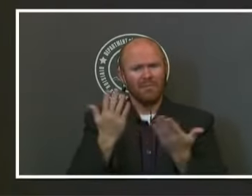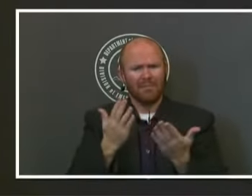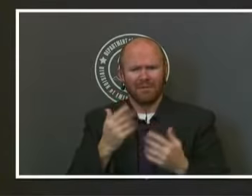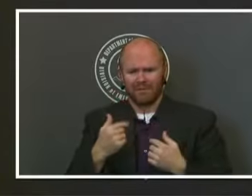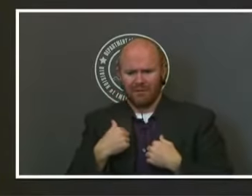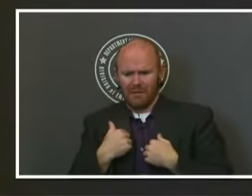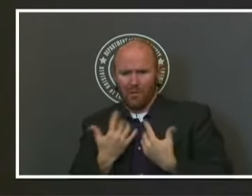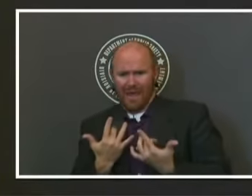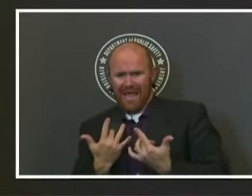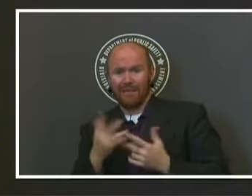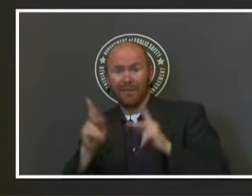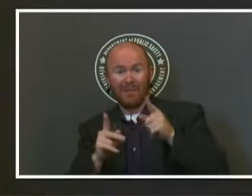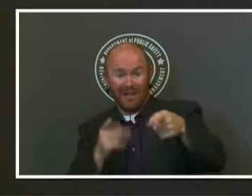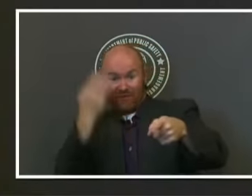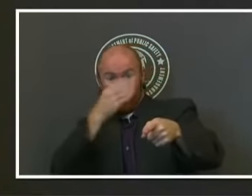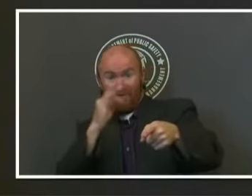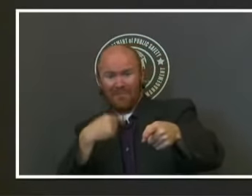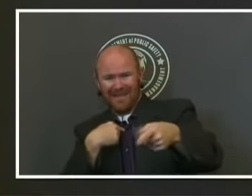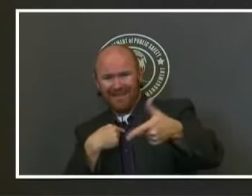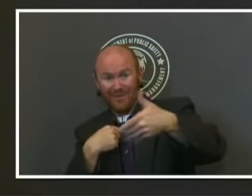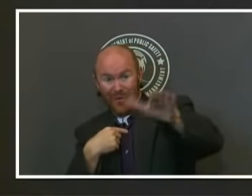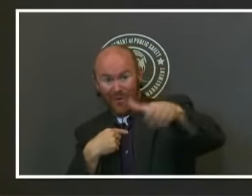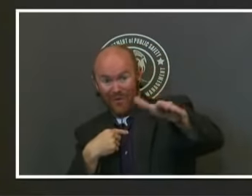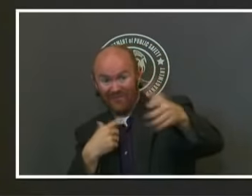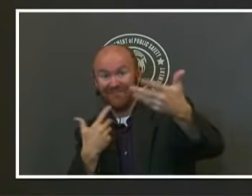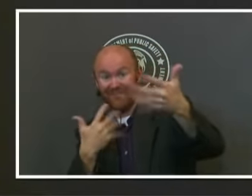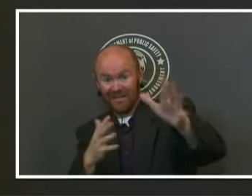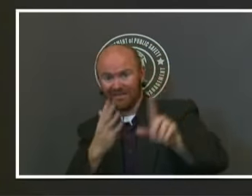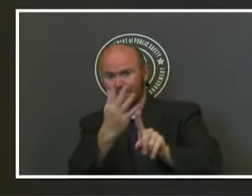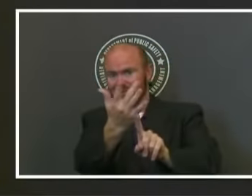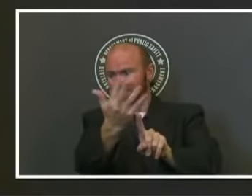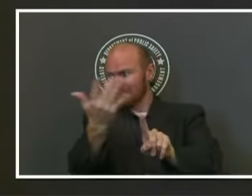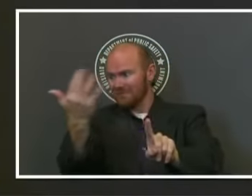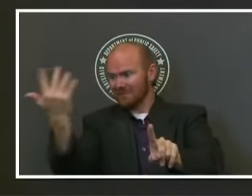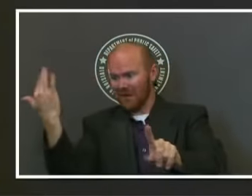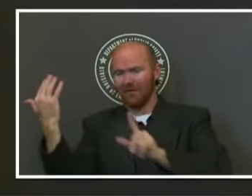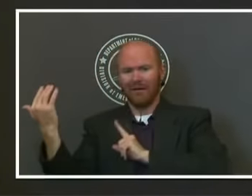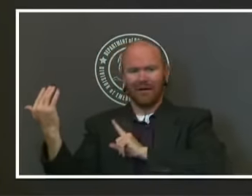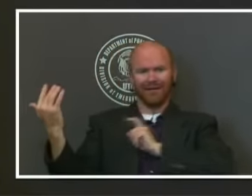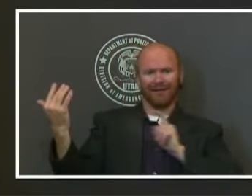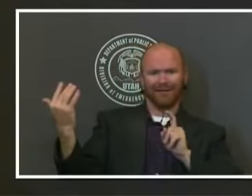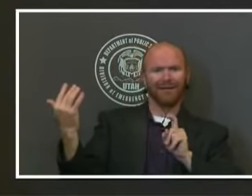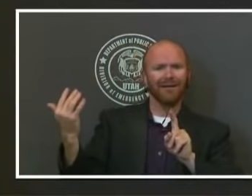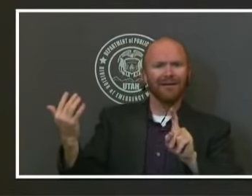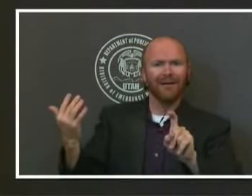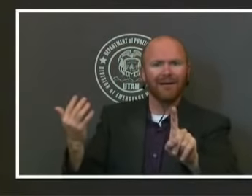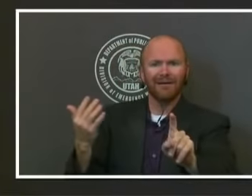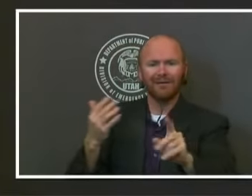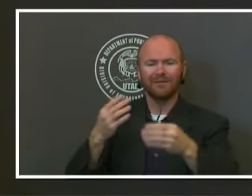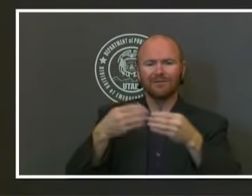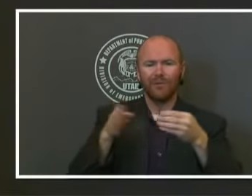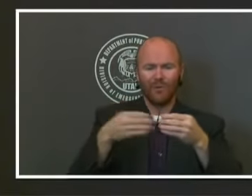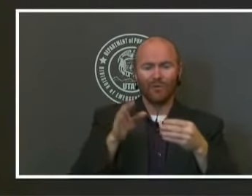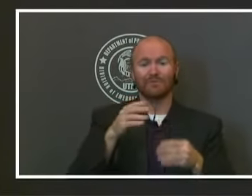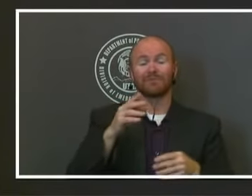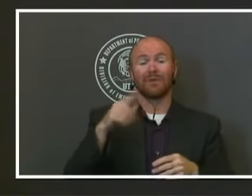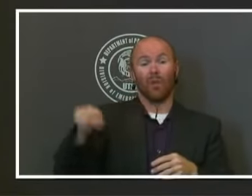ahead of you to finish at the door before you go up so that you don't mix together